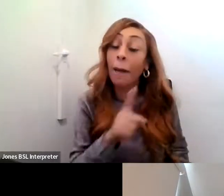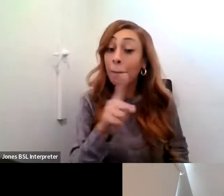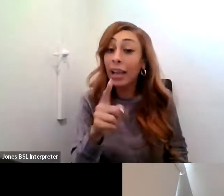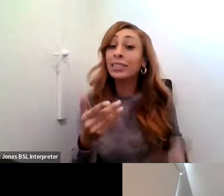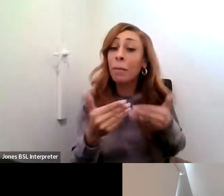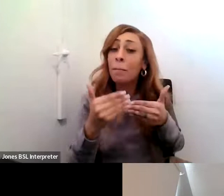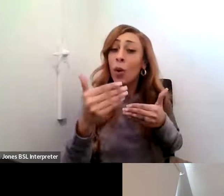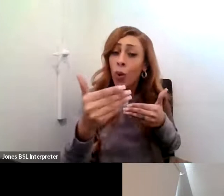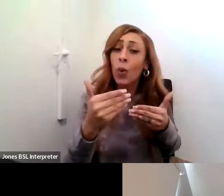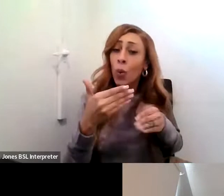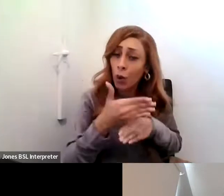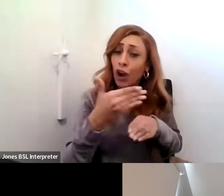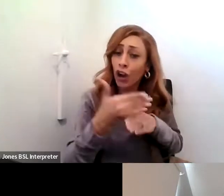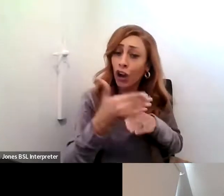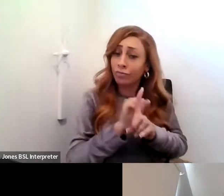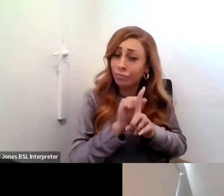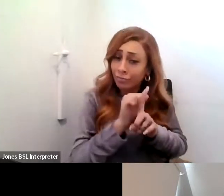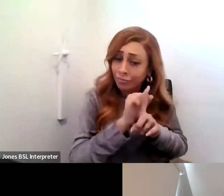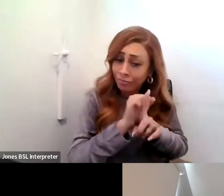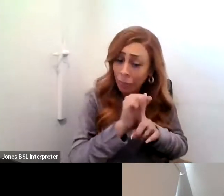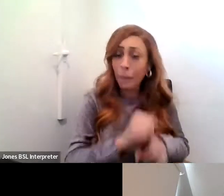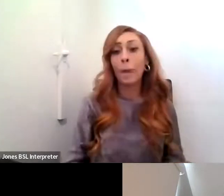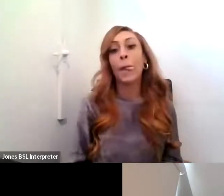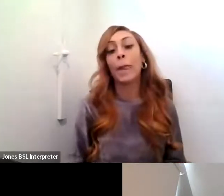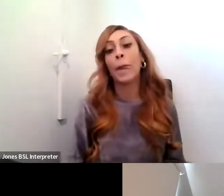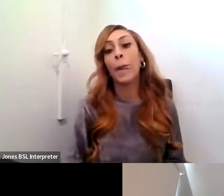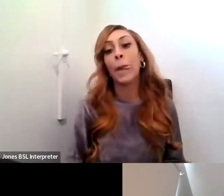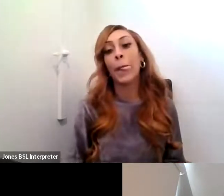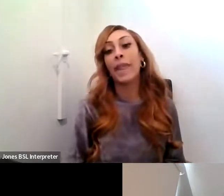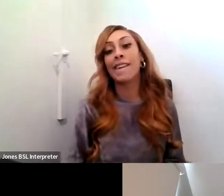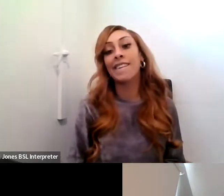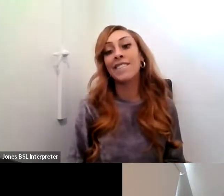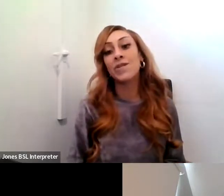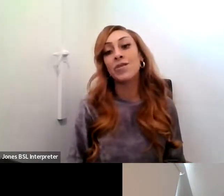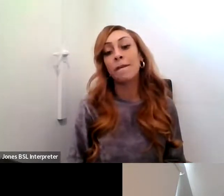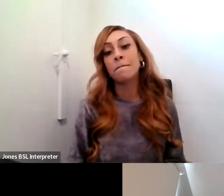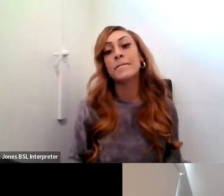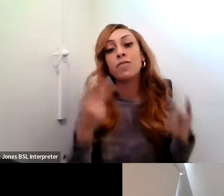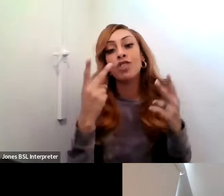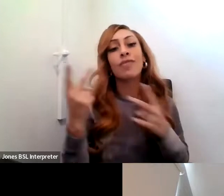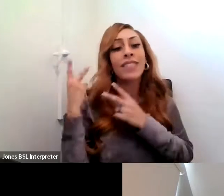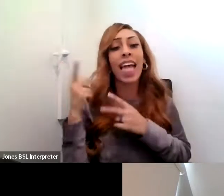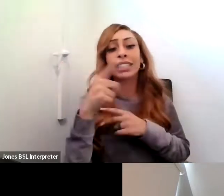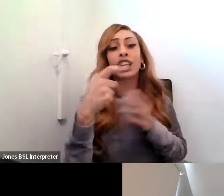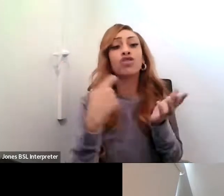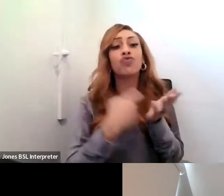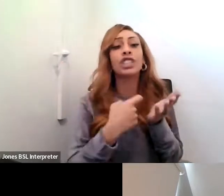And actually, before I get stuck into my prepared notes, reflecting on a couple of things that Richard said about